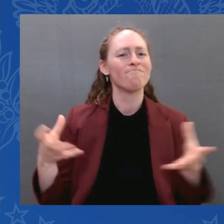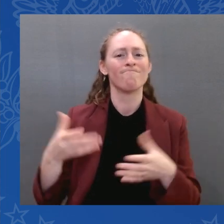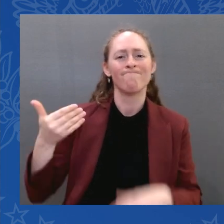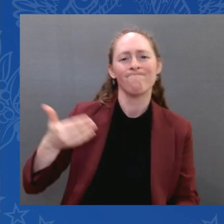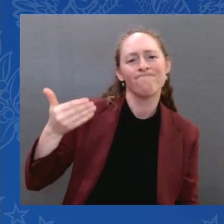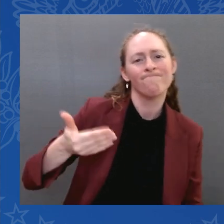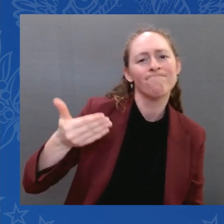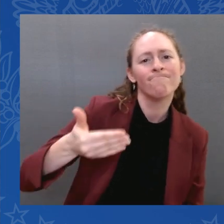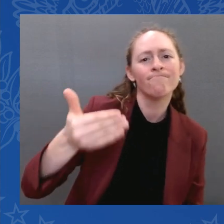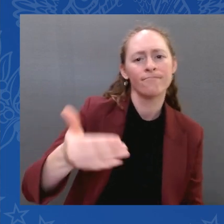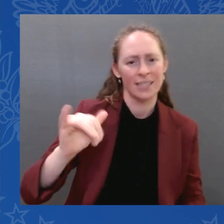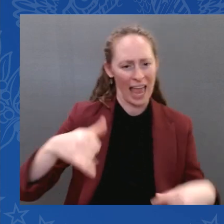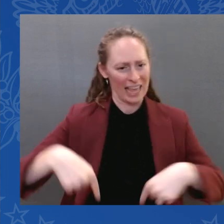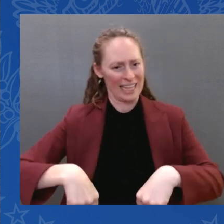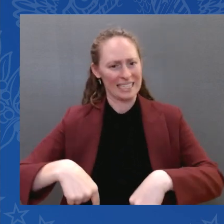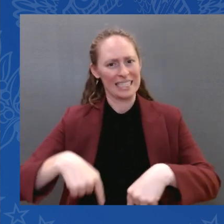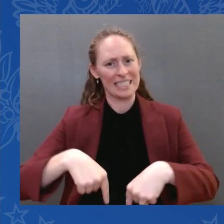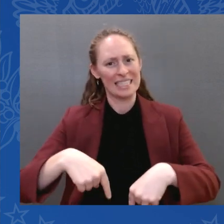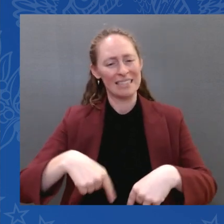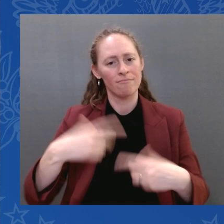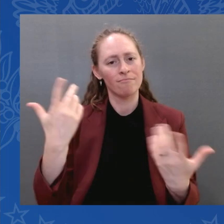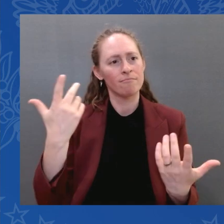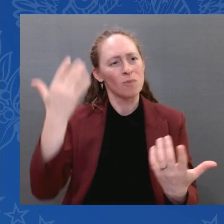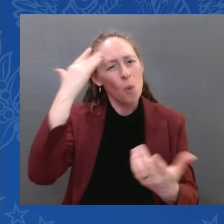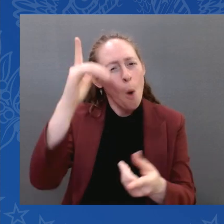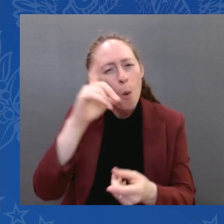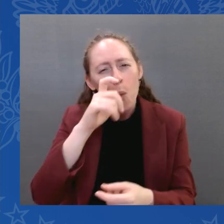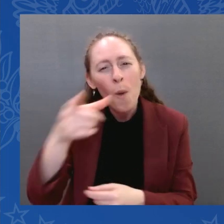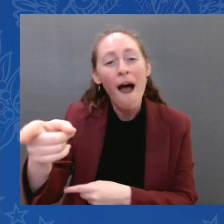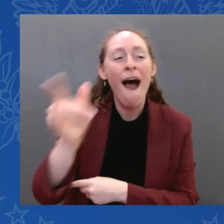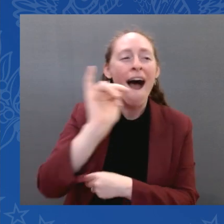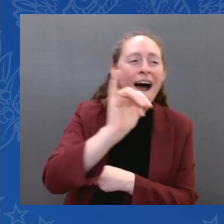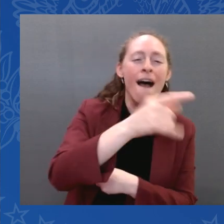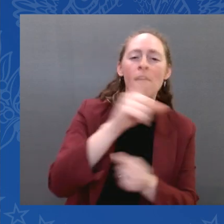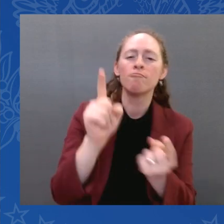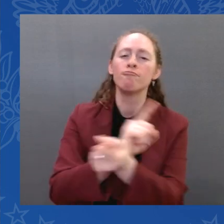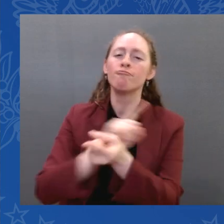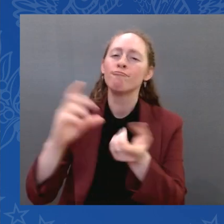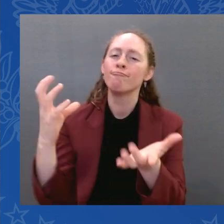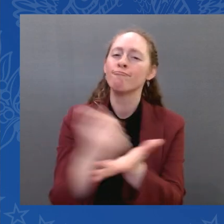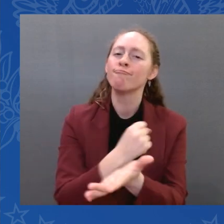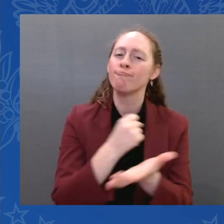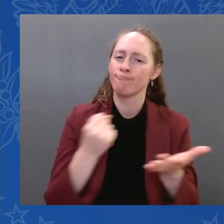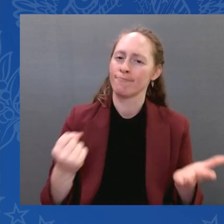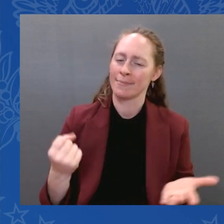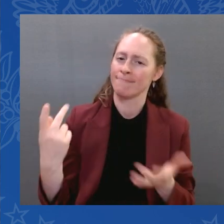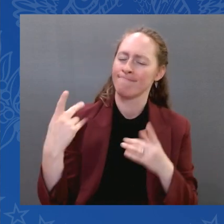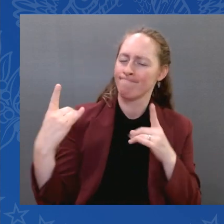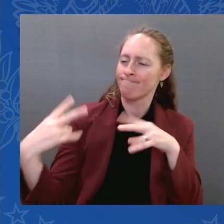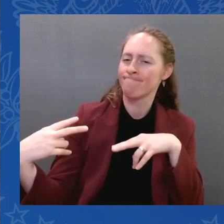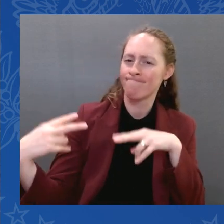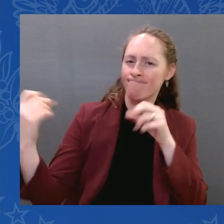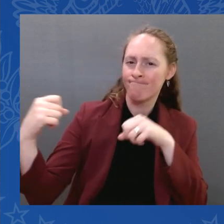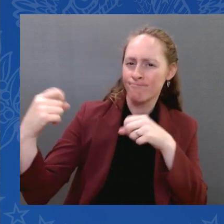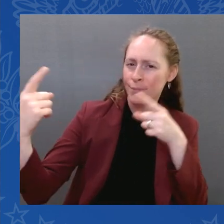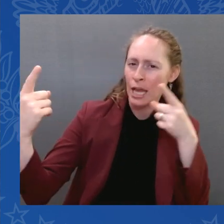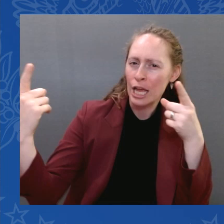when I was when I was, quote, a professor at Penn, when I got finished being vice president, why things seem to be so distant.